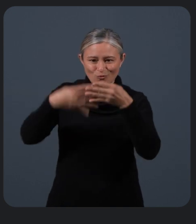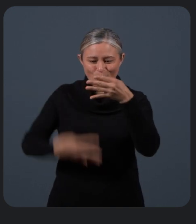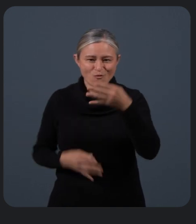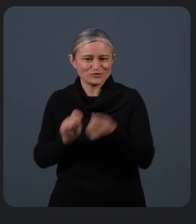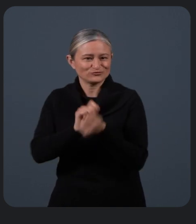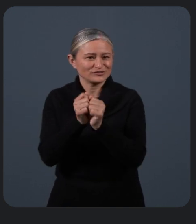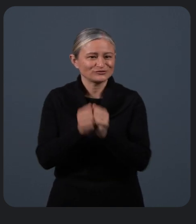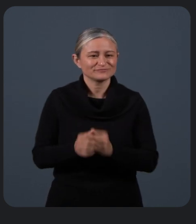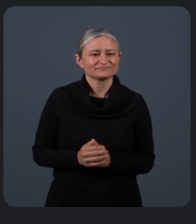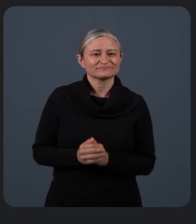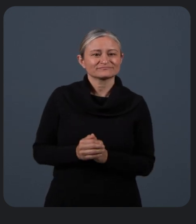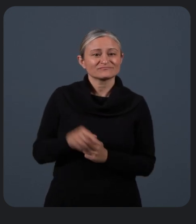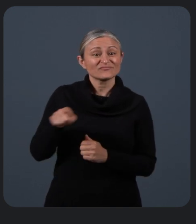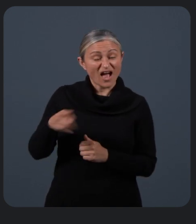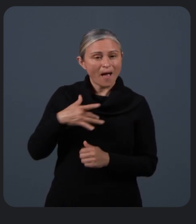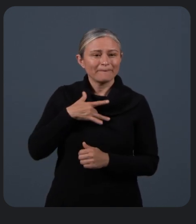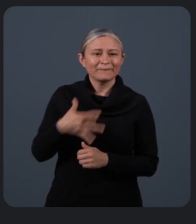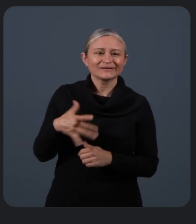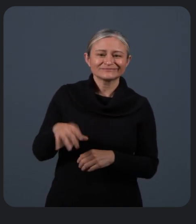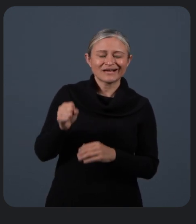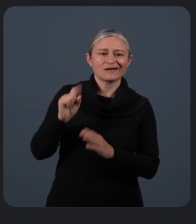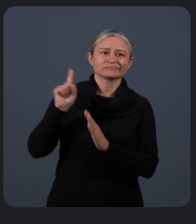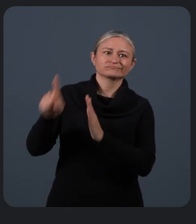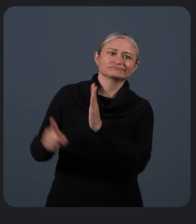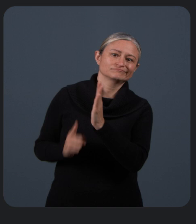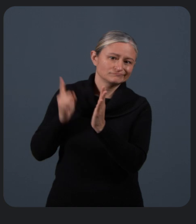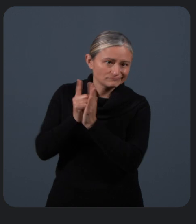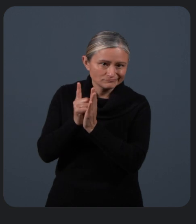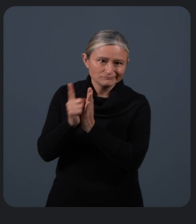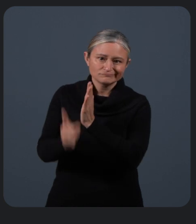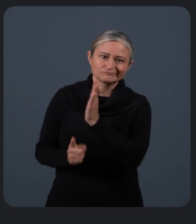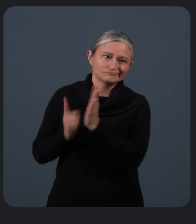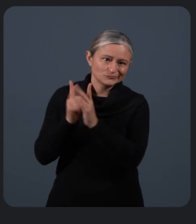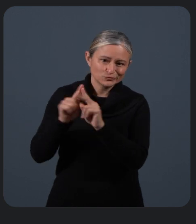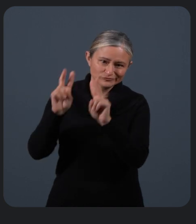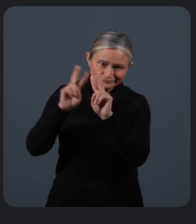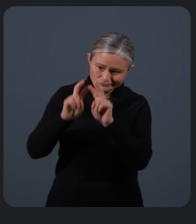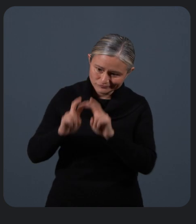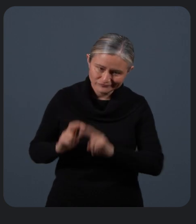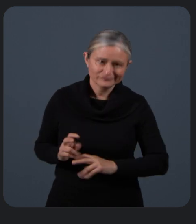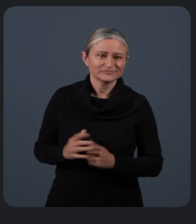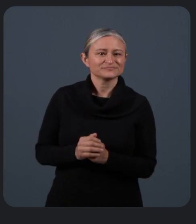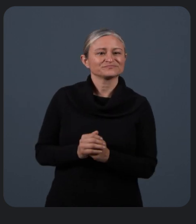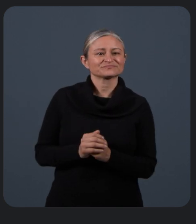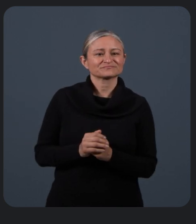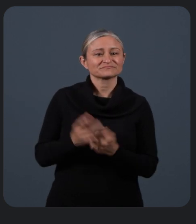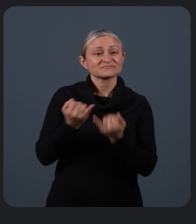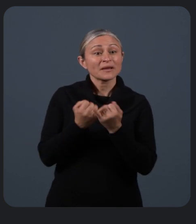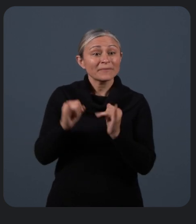That's usually takes hours to configure. An independent study found that users